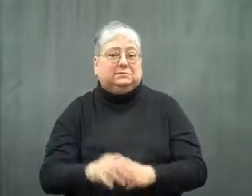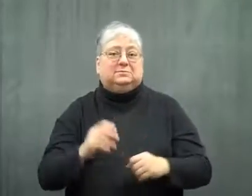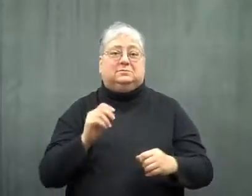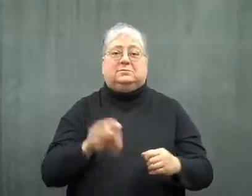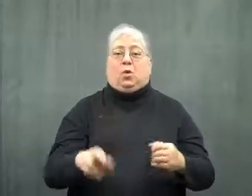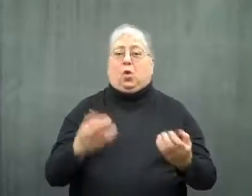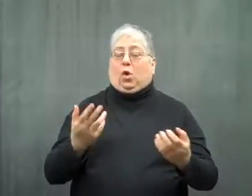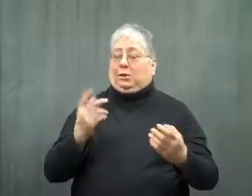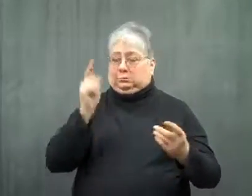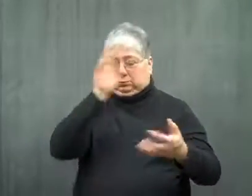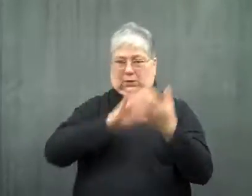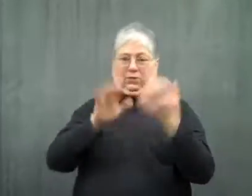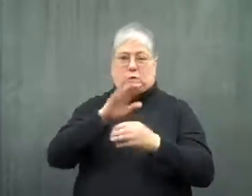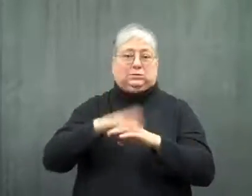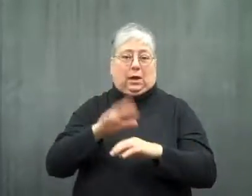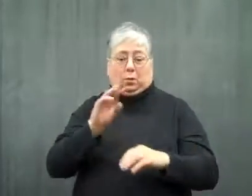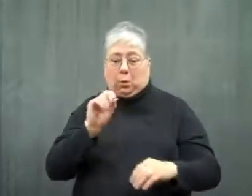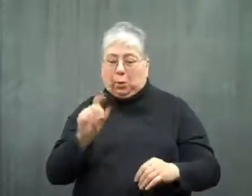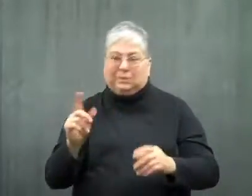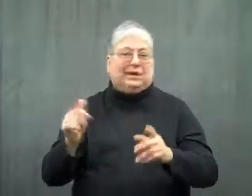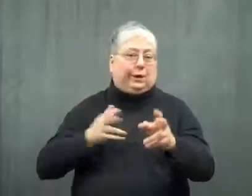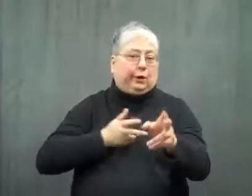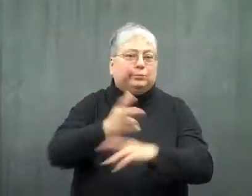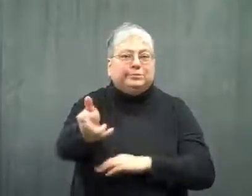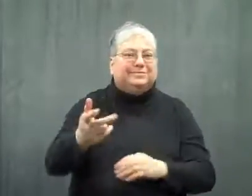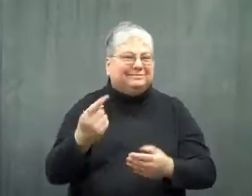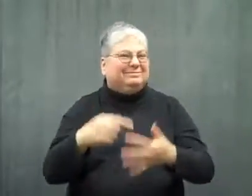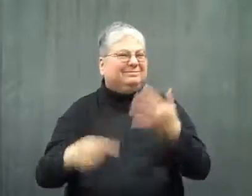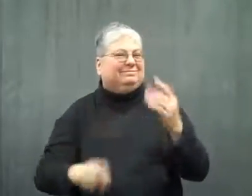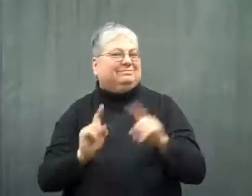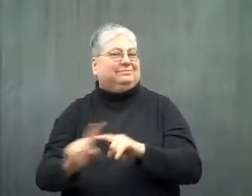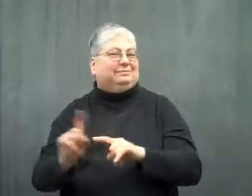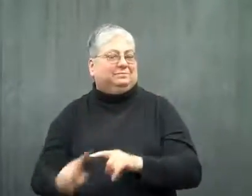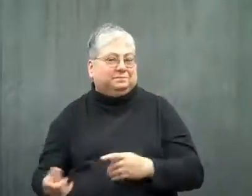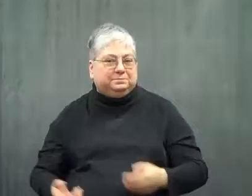Or just being confused on the road, and getting run over.